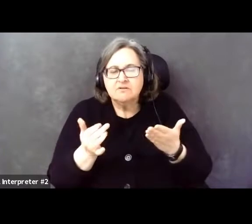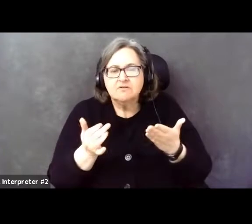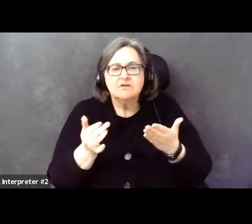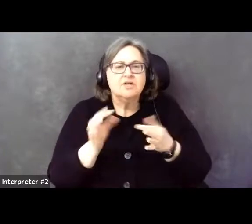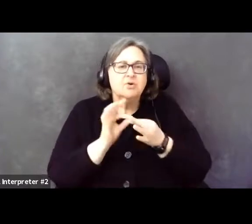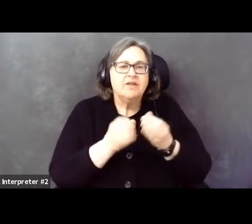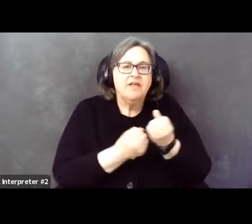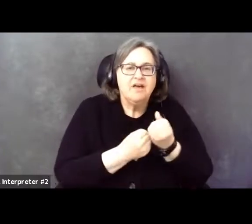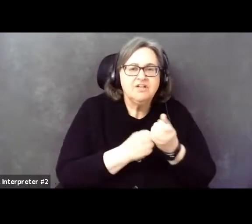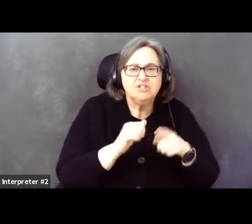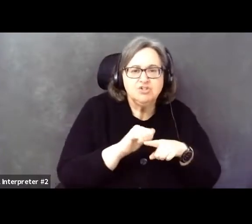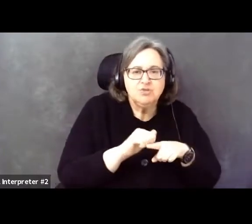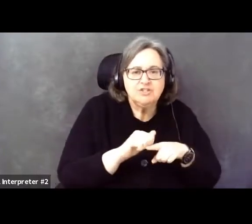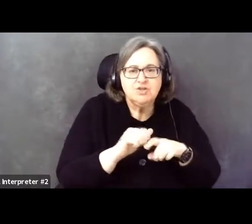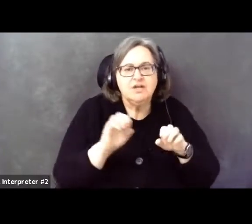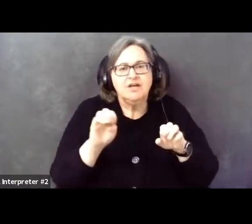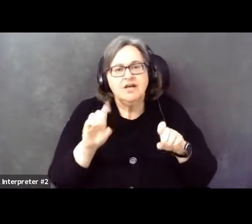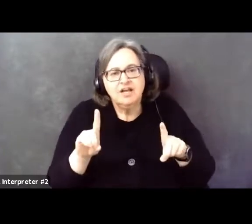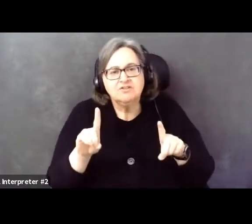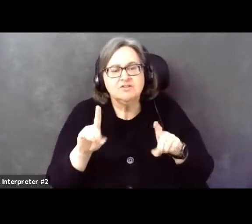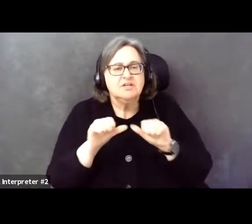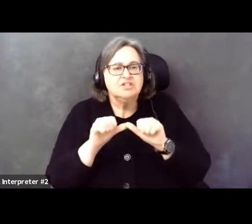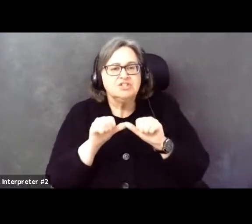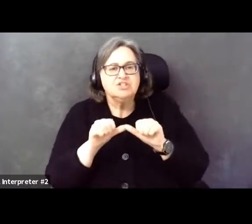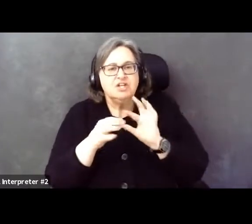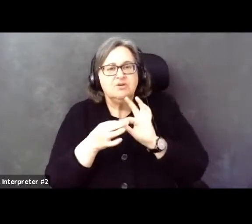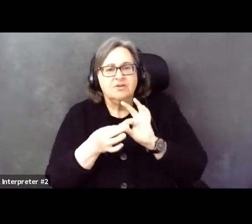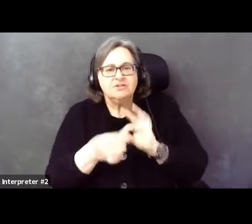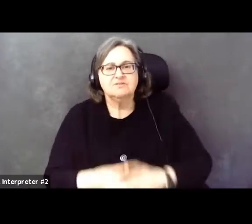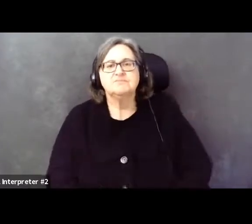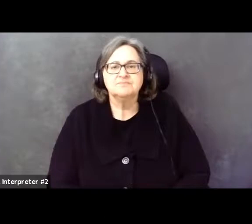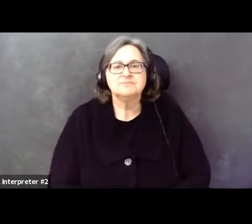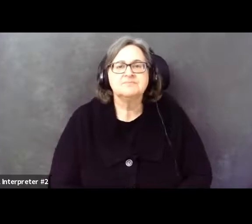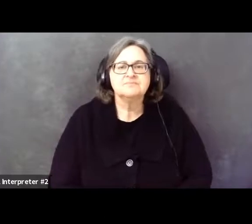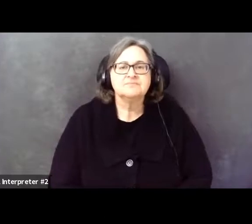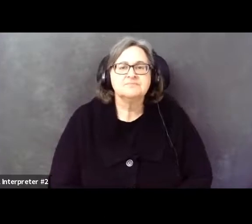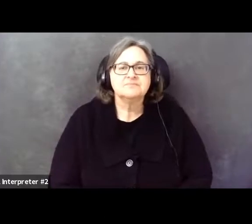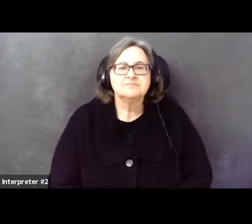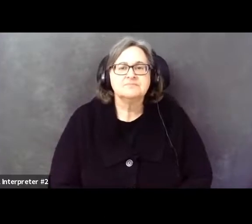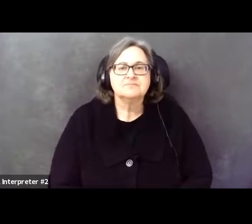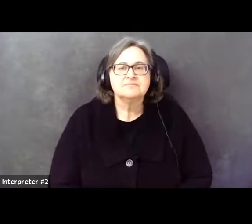advocacy training, education, and sustaining relationships?